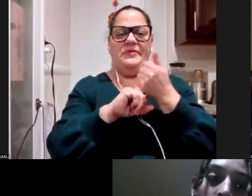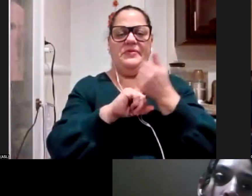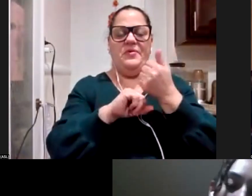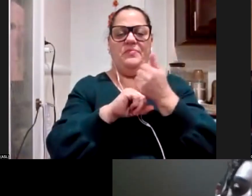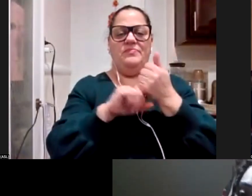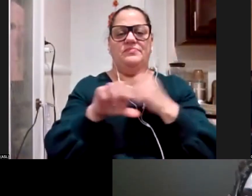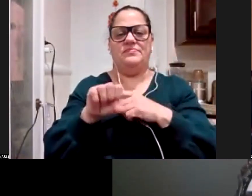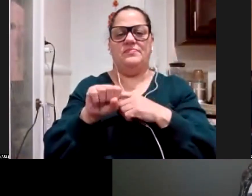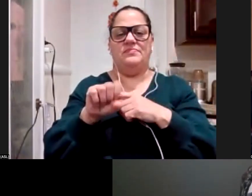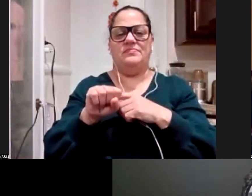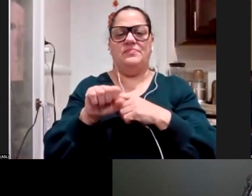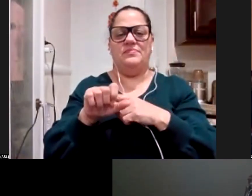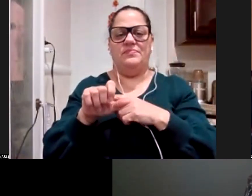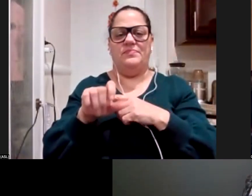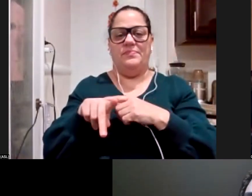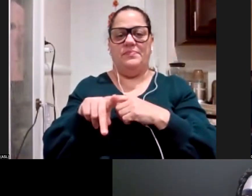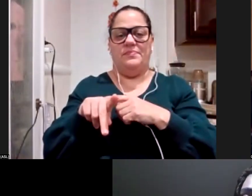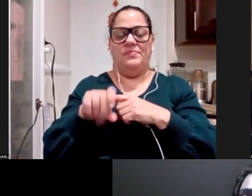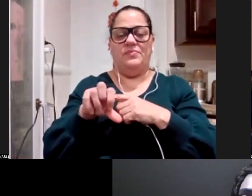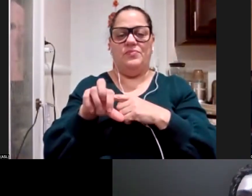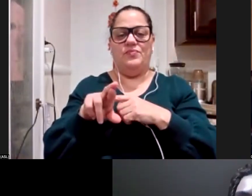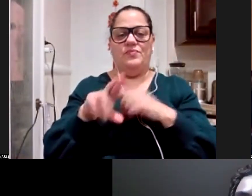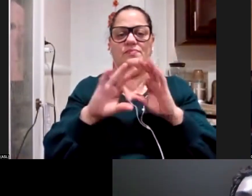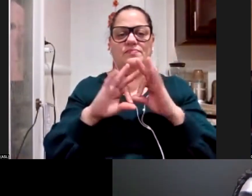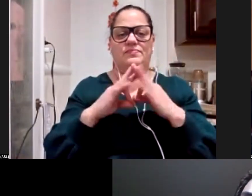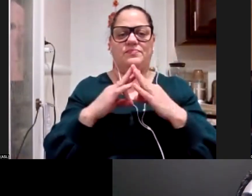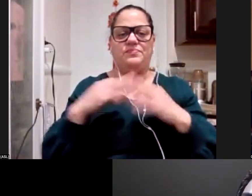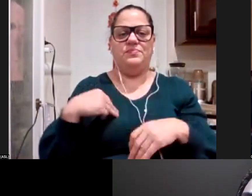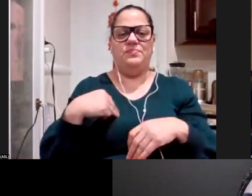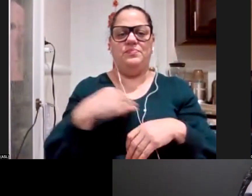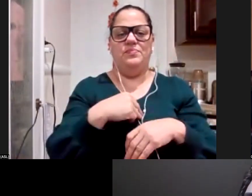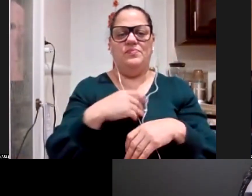um a family member or any individual that's accompanying them or we can actually provide